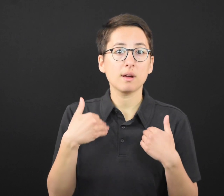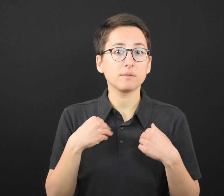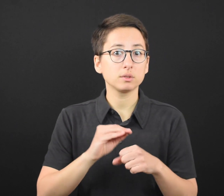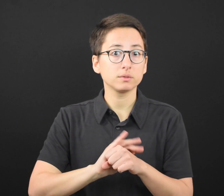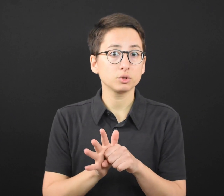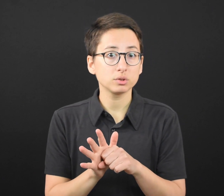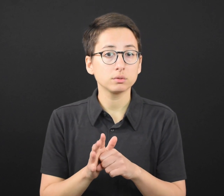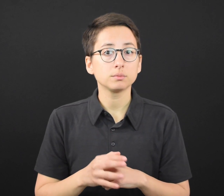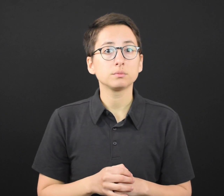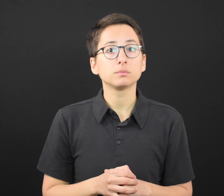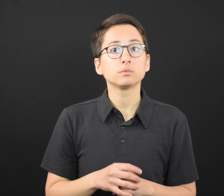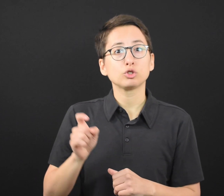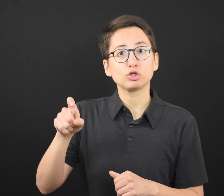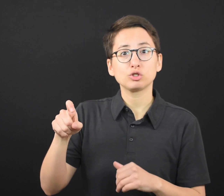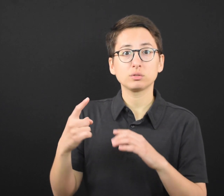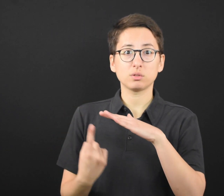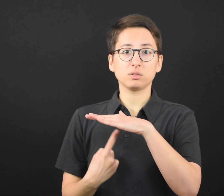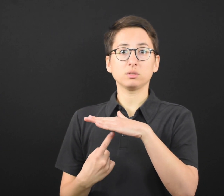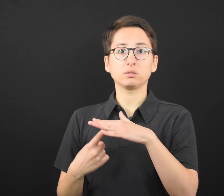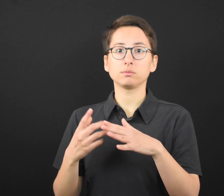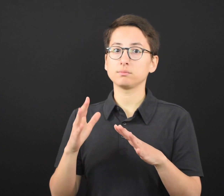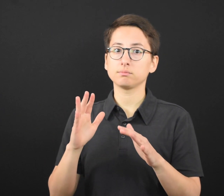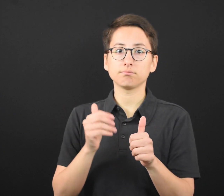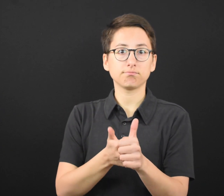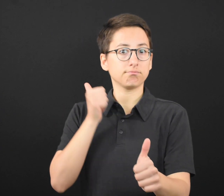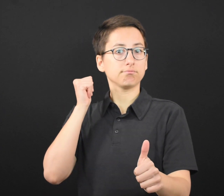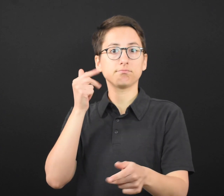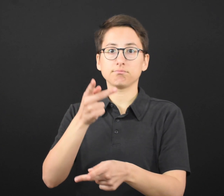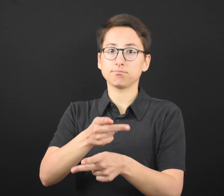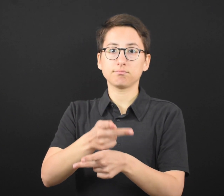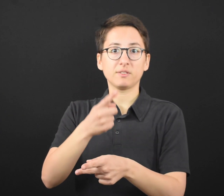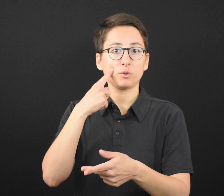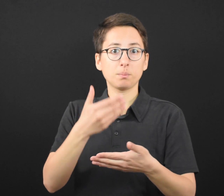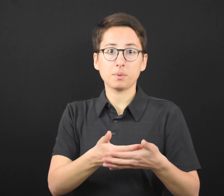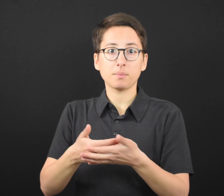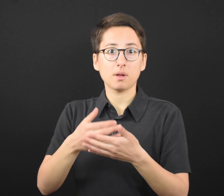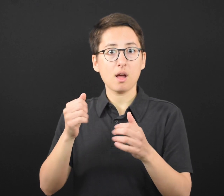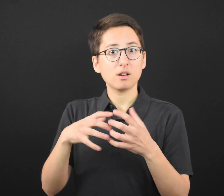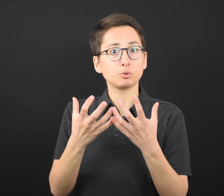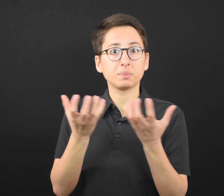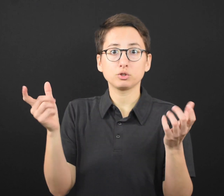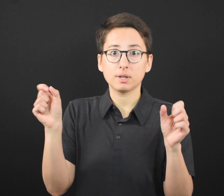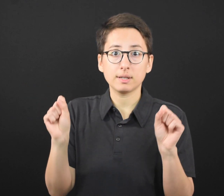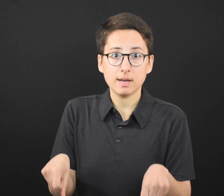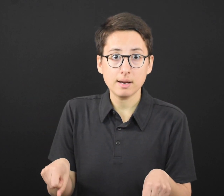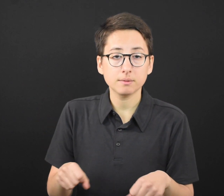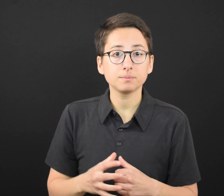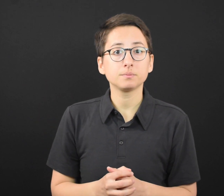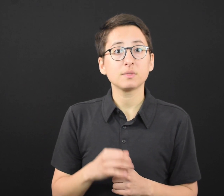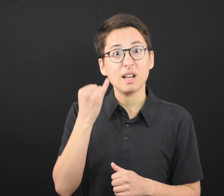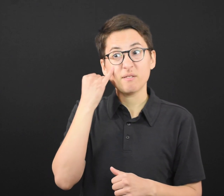have COVID-19, should isolate and avoid caring for the newborn as much as possible. If they